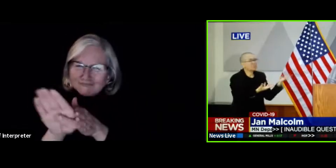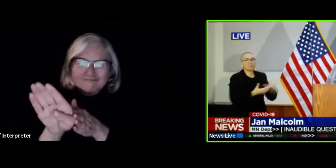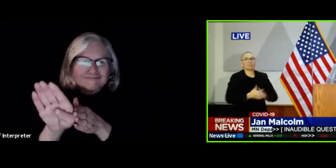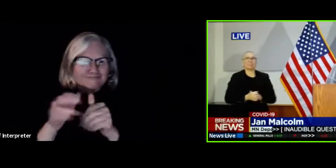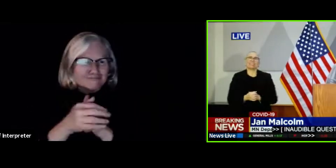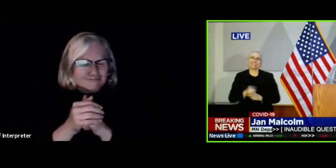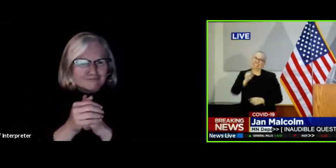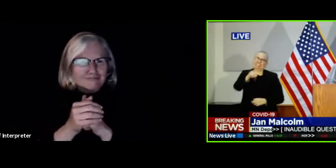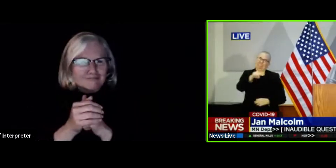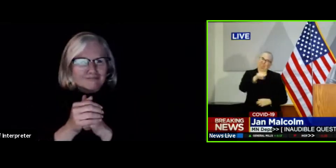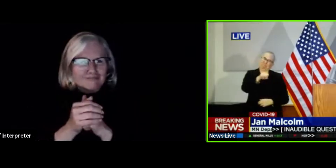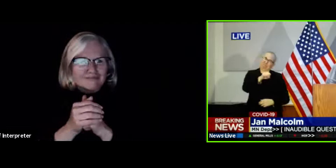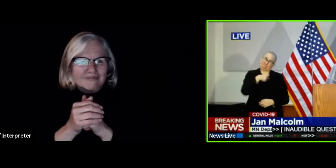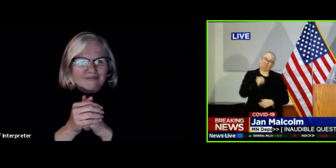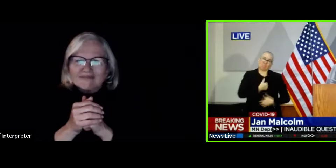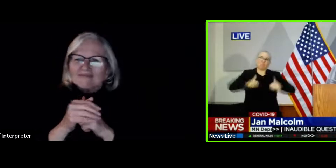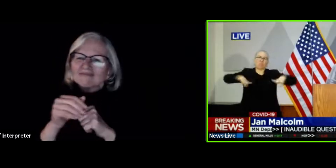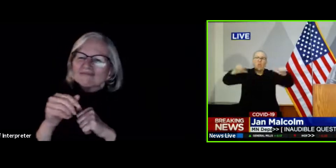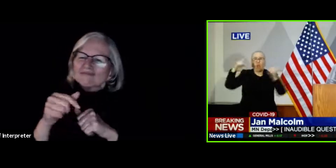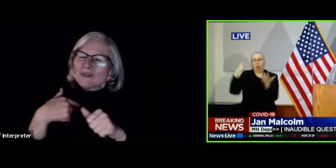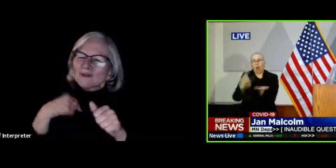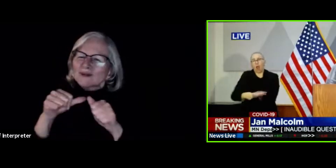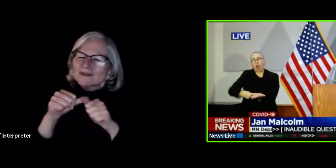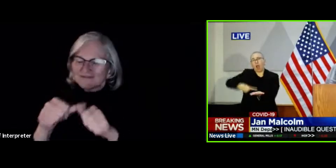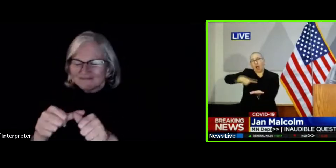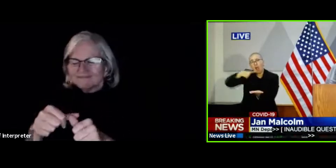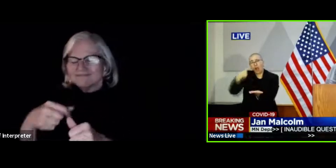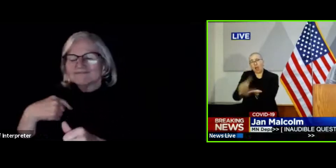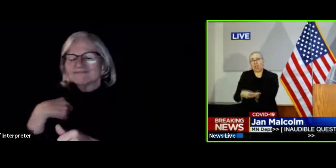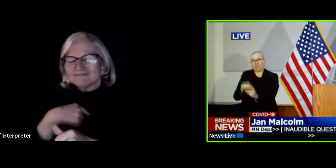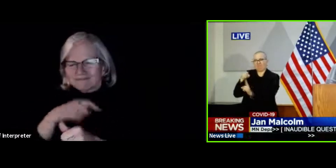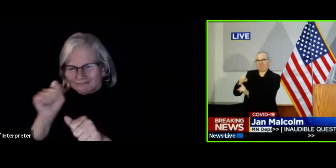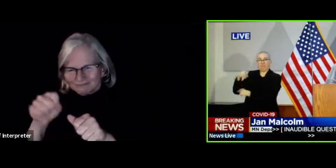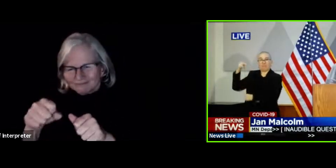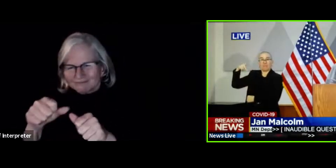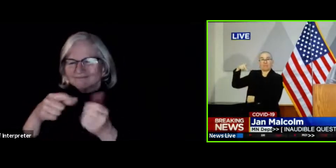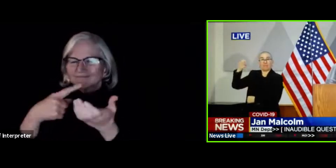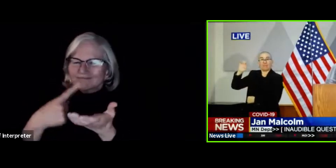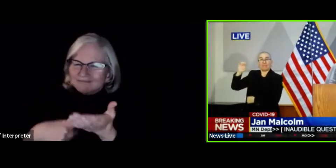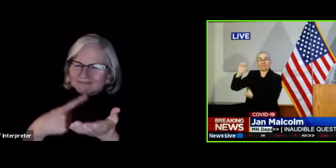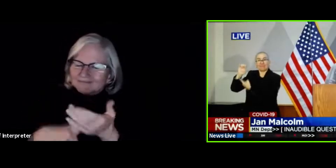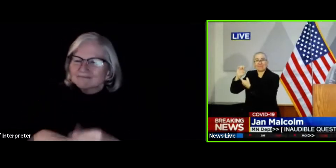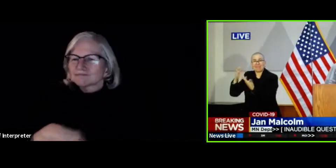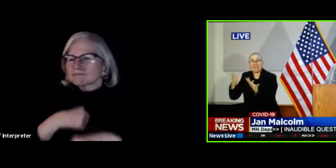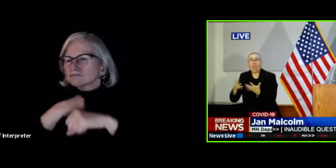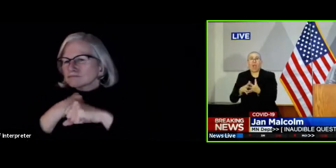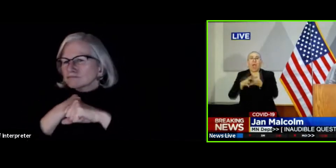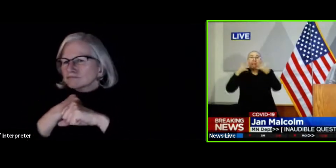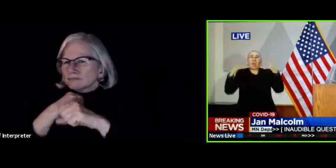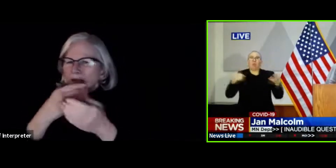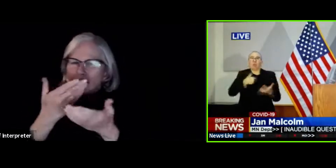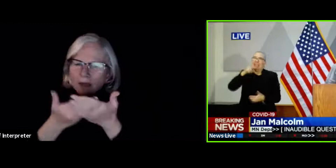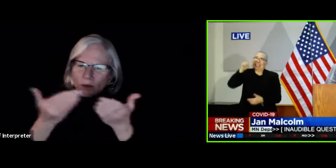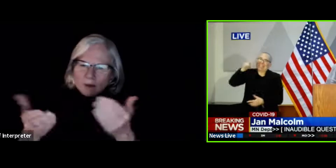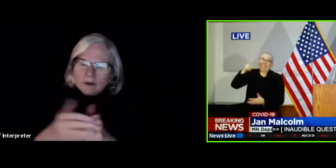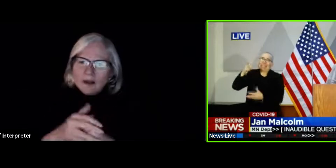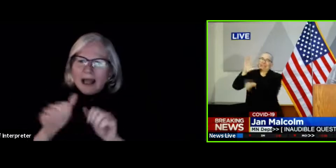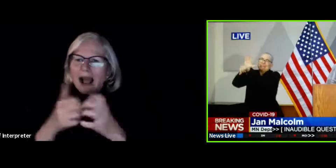ABOUT PPE AND HOW MUCH MORE THE STATE SHOULD TRY TO BUILD UP AND CAPACITY AS YOU'VE HEARD US SAY BEFORE.